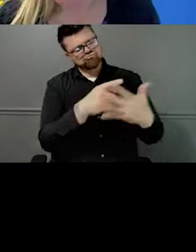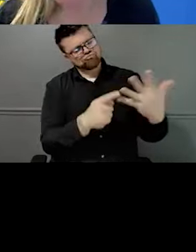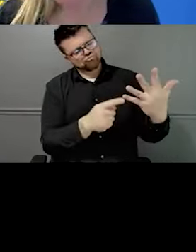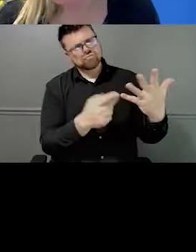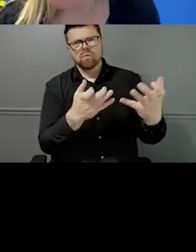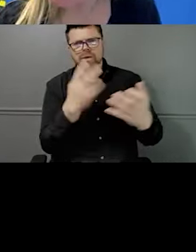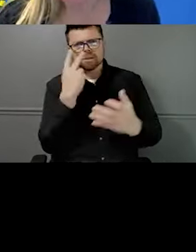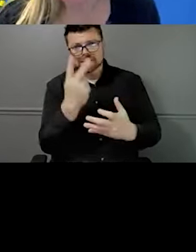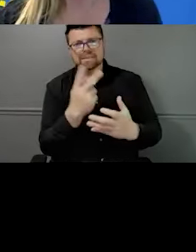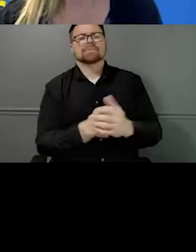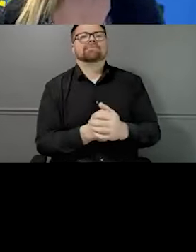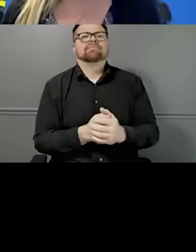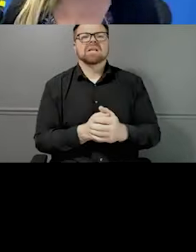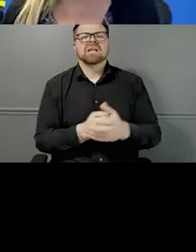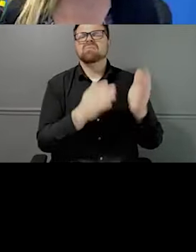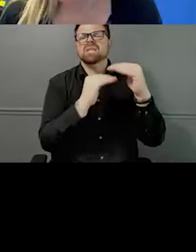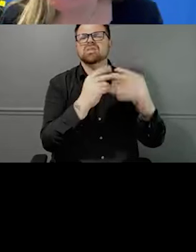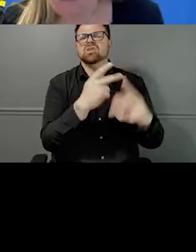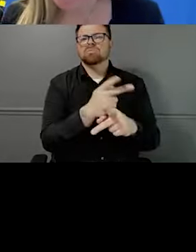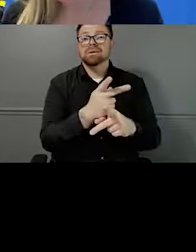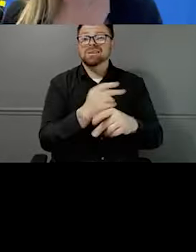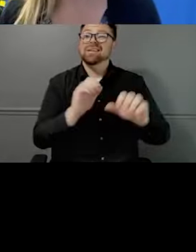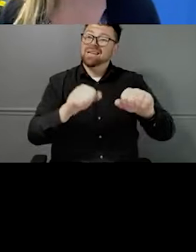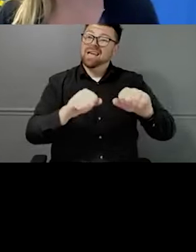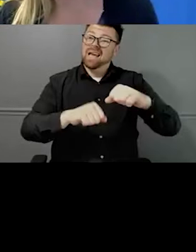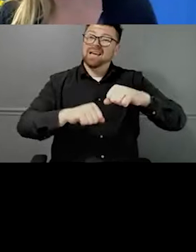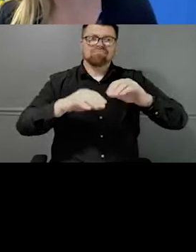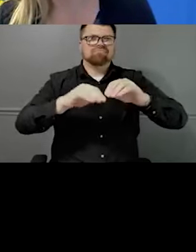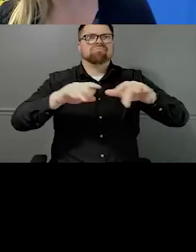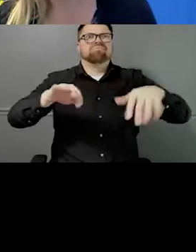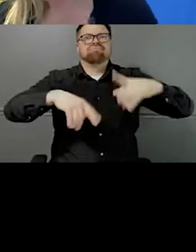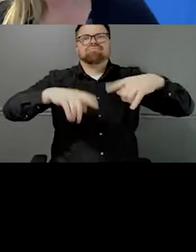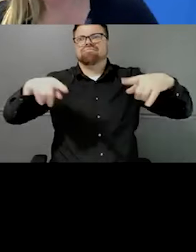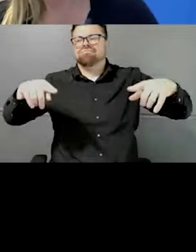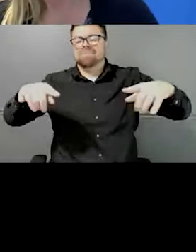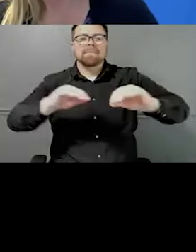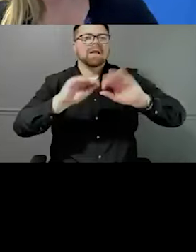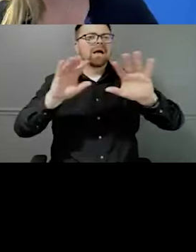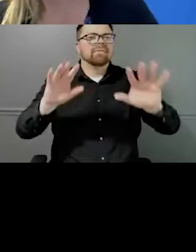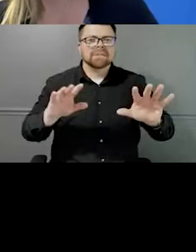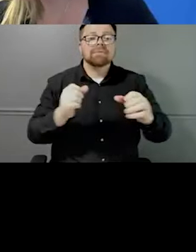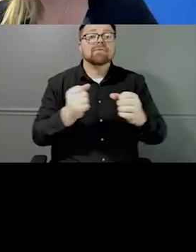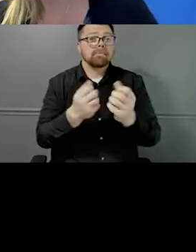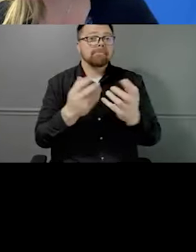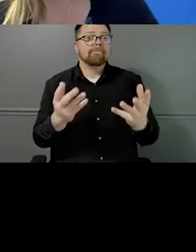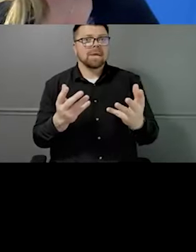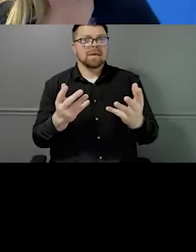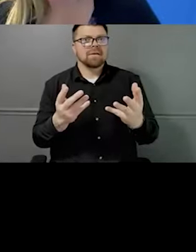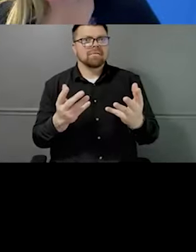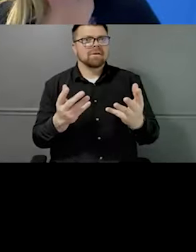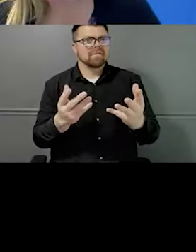It could vary. Obviously, for many very experienced researchers,